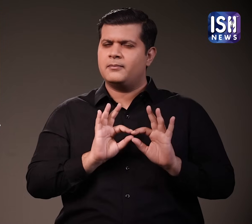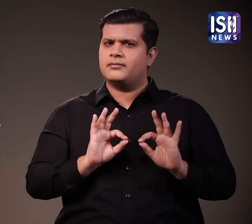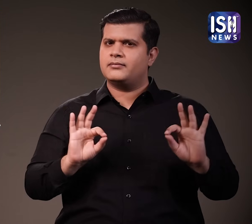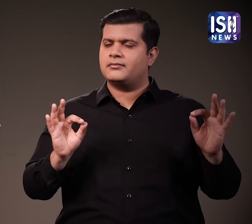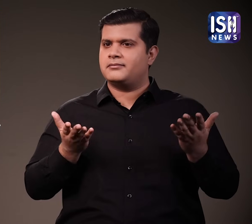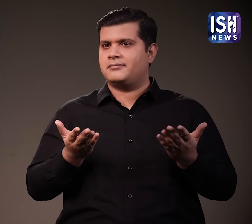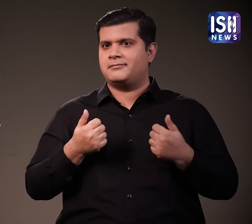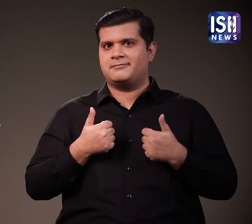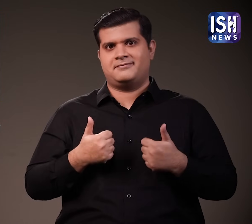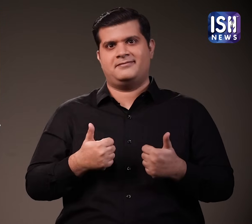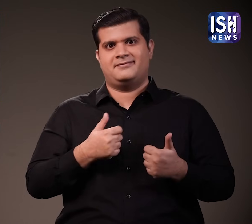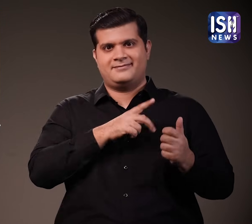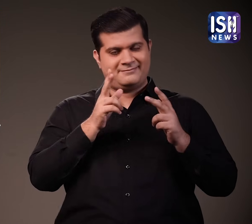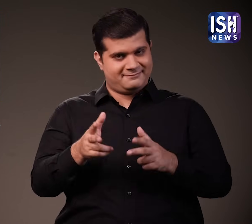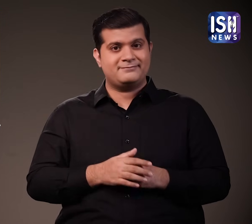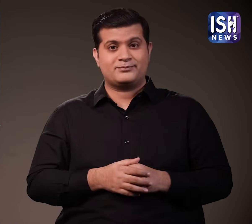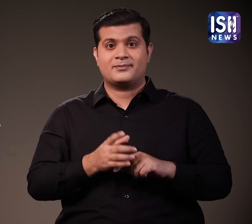Hence, it is very peaceful.